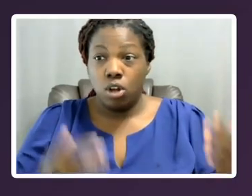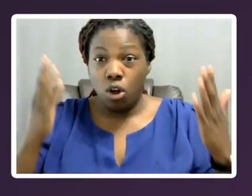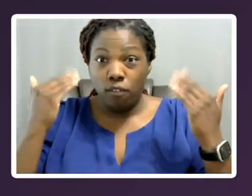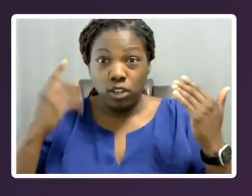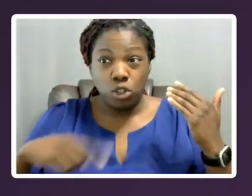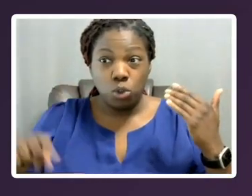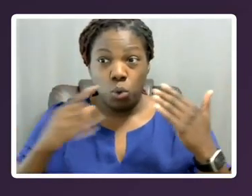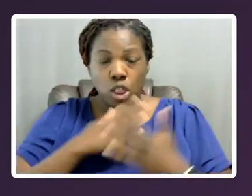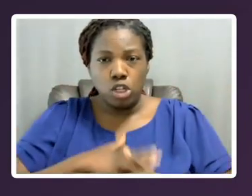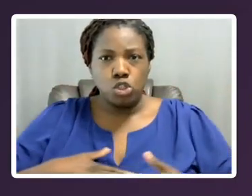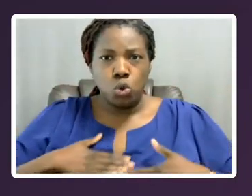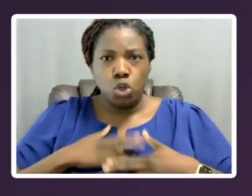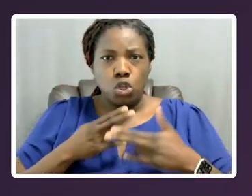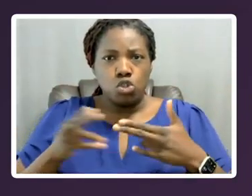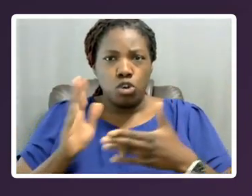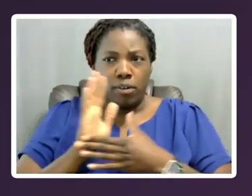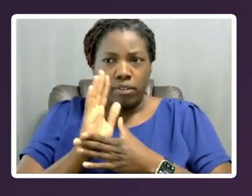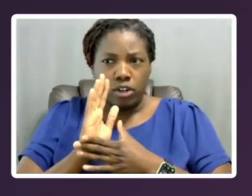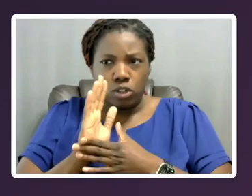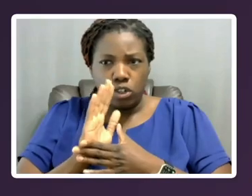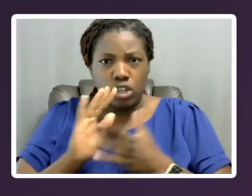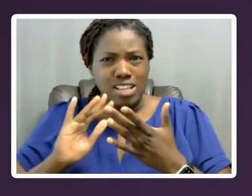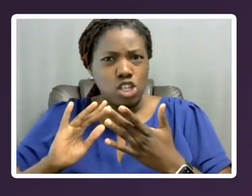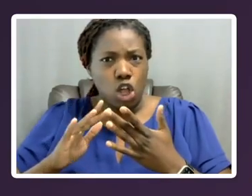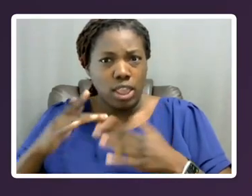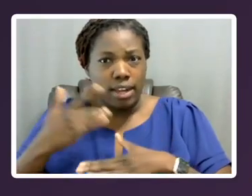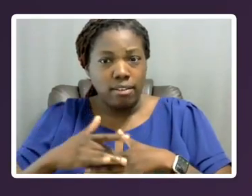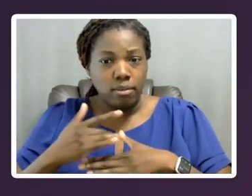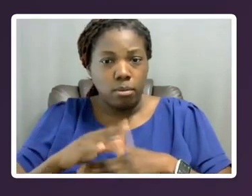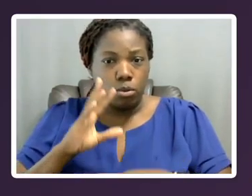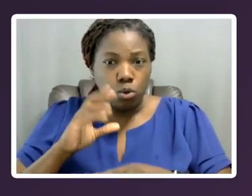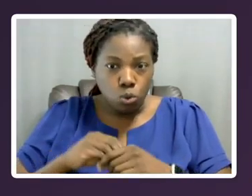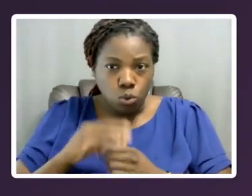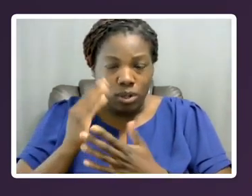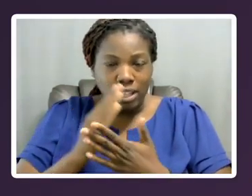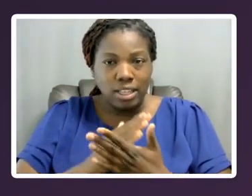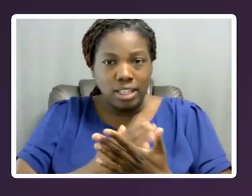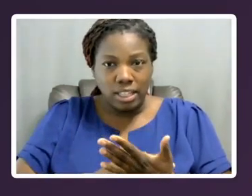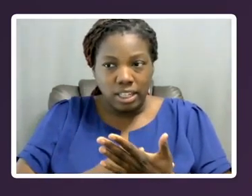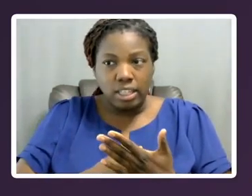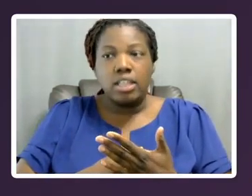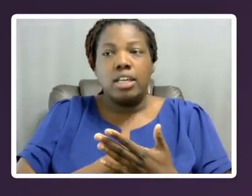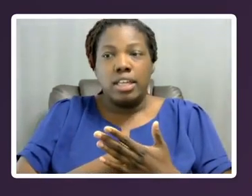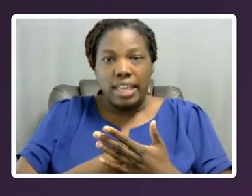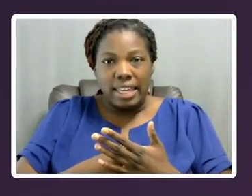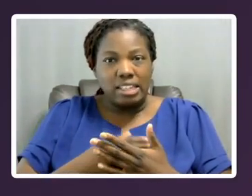video. That's online and available as part of the lesson and also as a standalone. And you know,